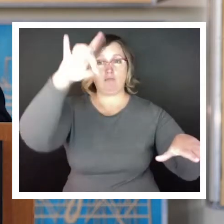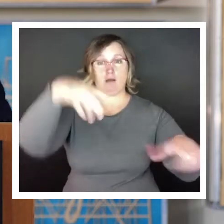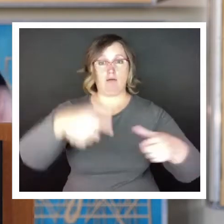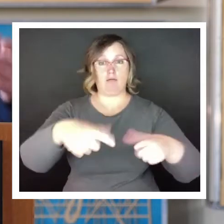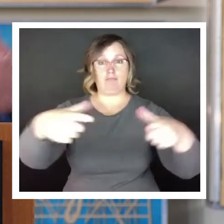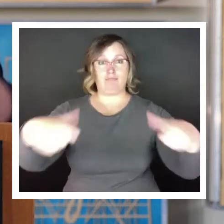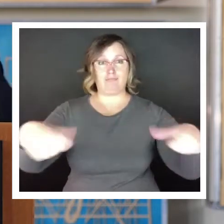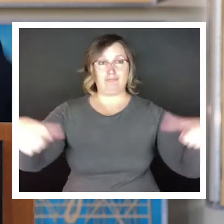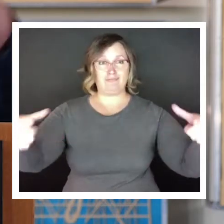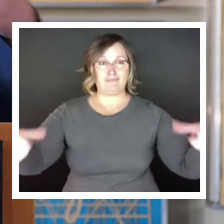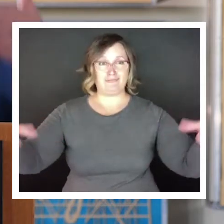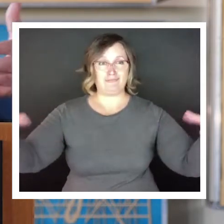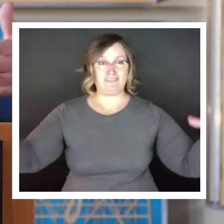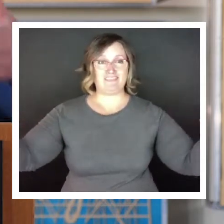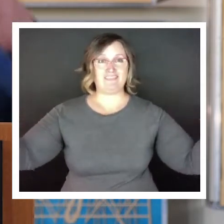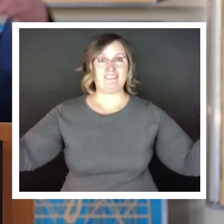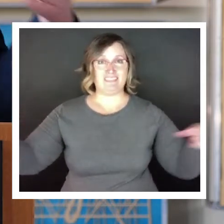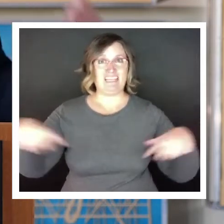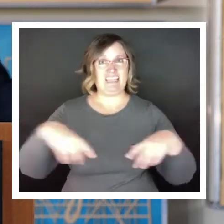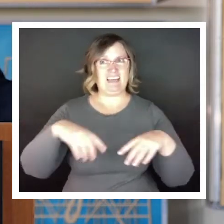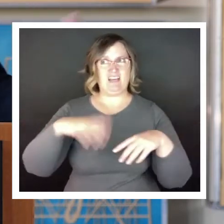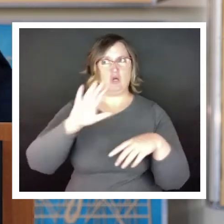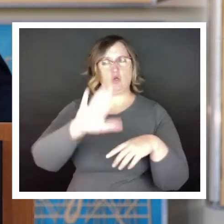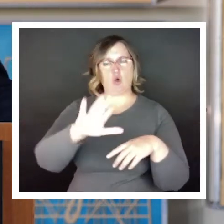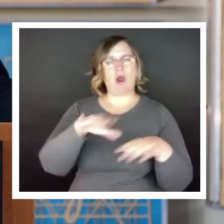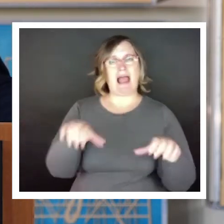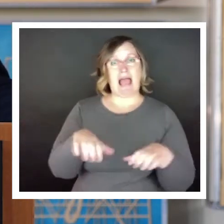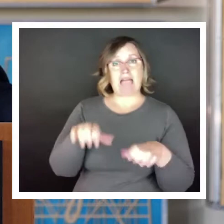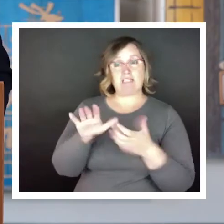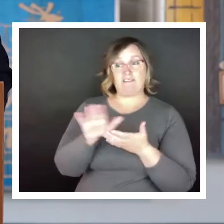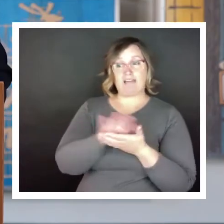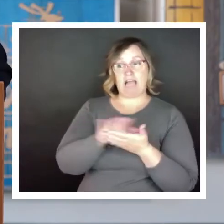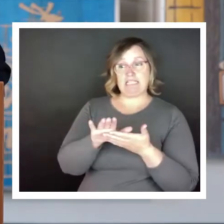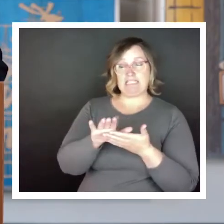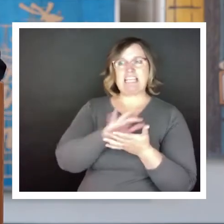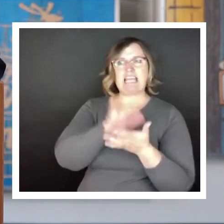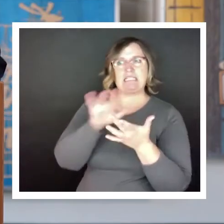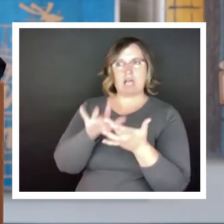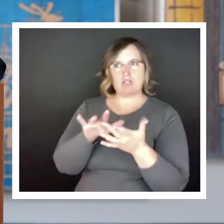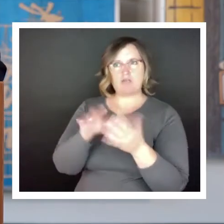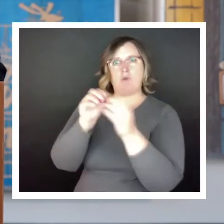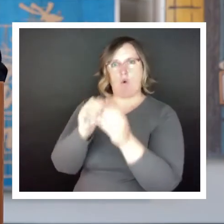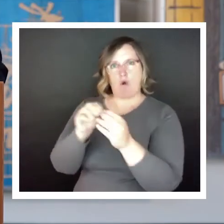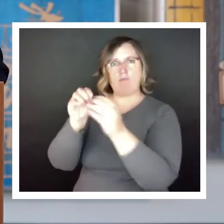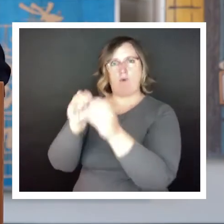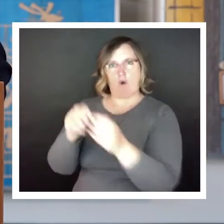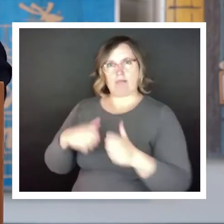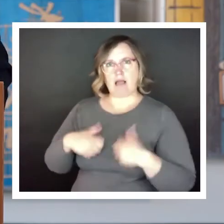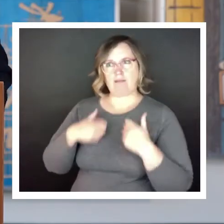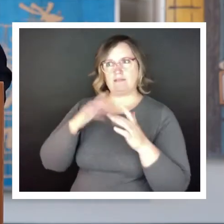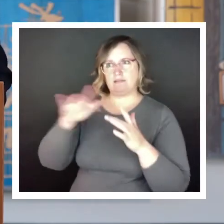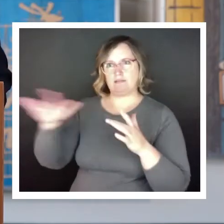touching life after life as it moves out away from you. In 2014, I was the first special education teacher